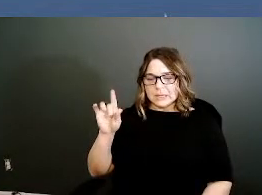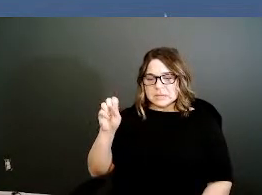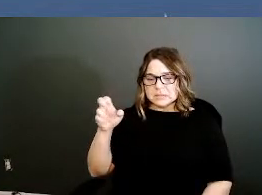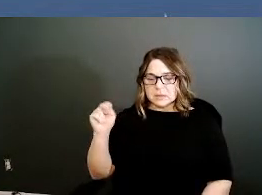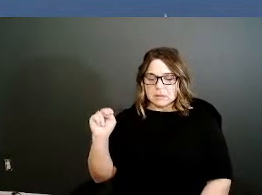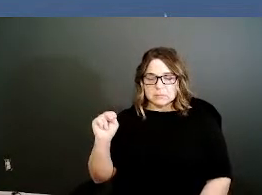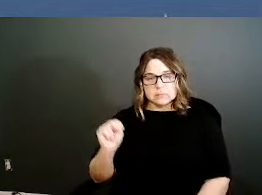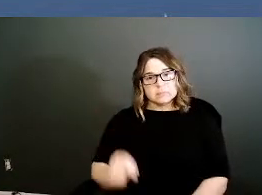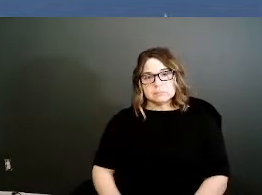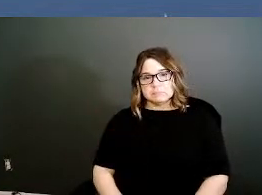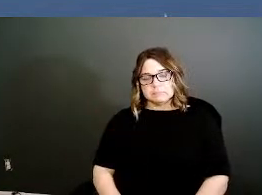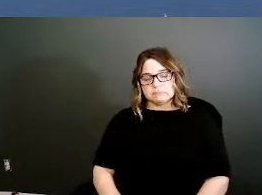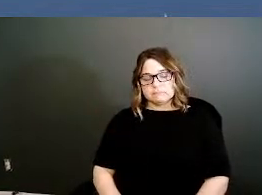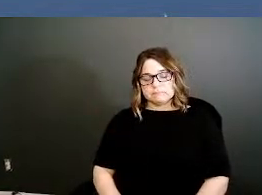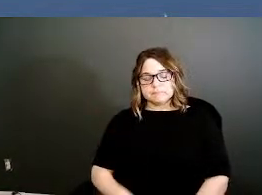SO I'M -- I WAS BORN RAISED